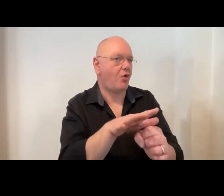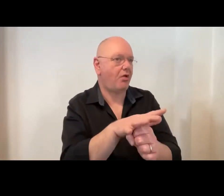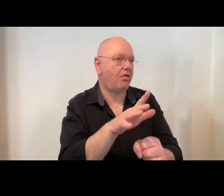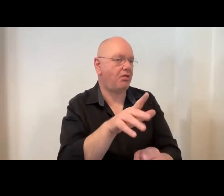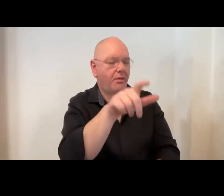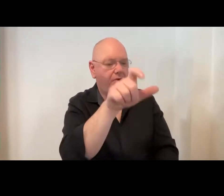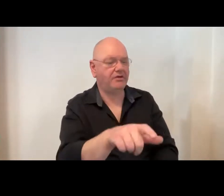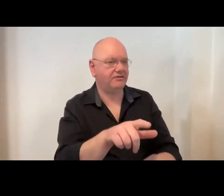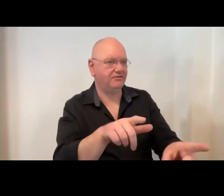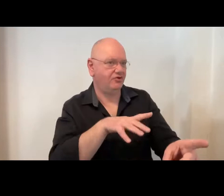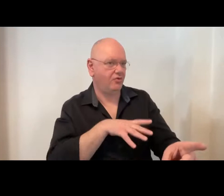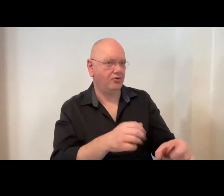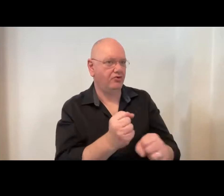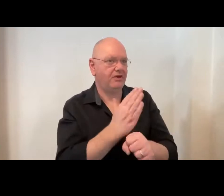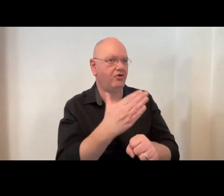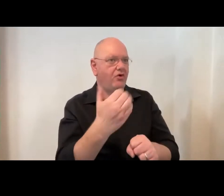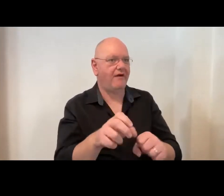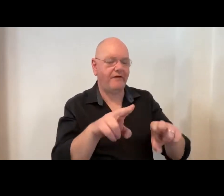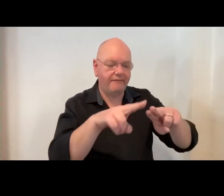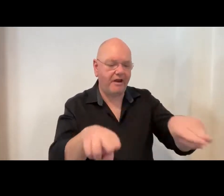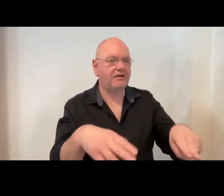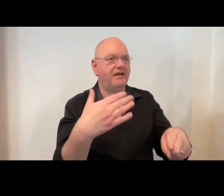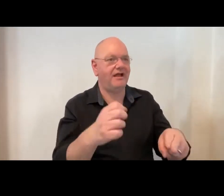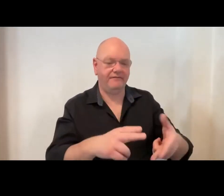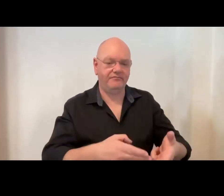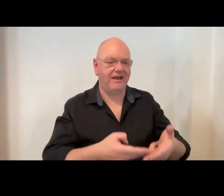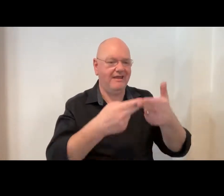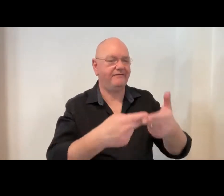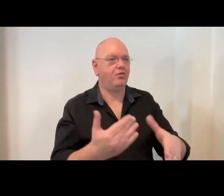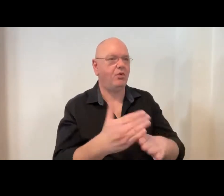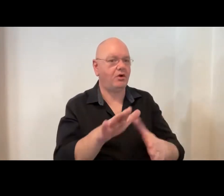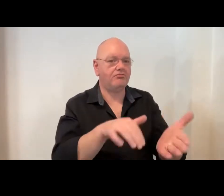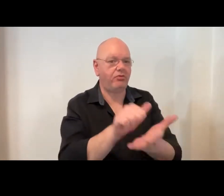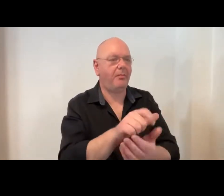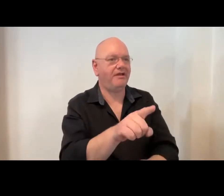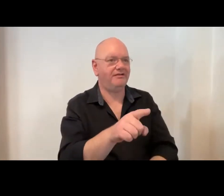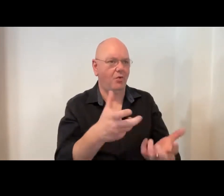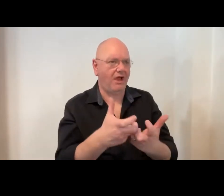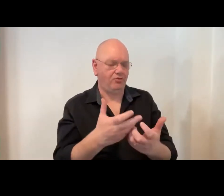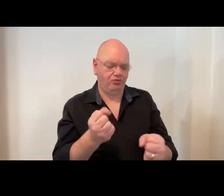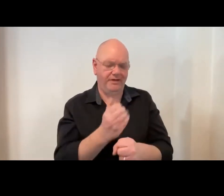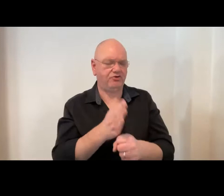people making the decisions, co-creating activity, being part of the driving, or being the driving force,